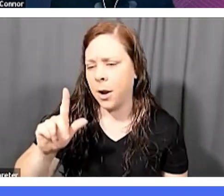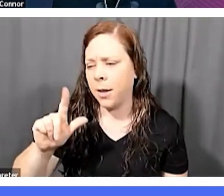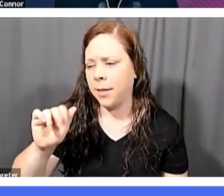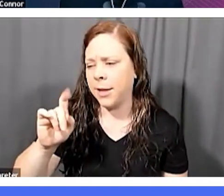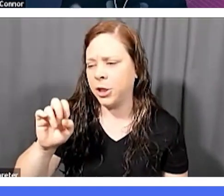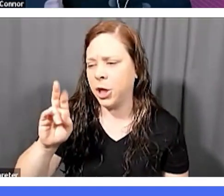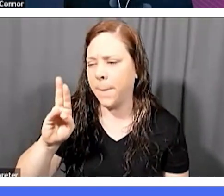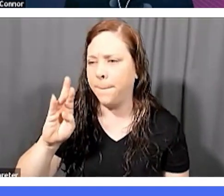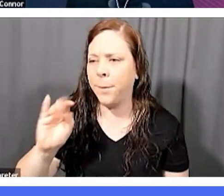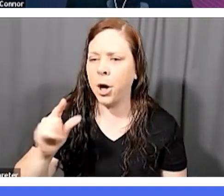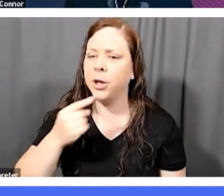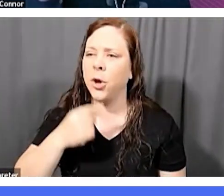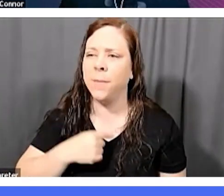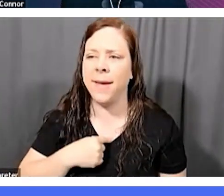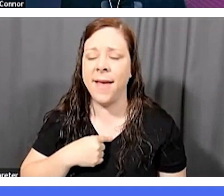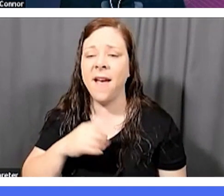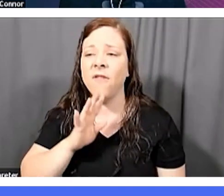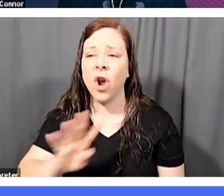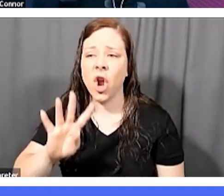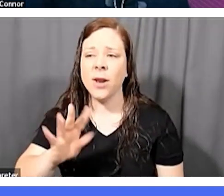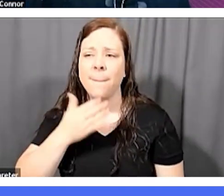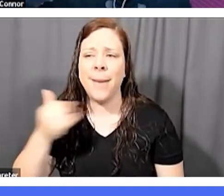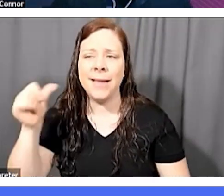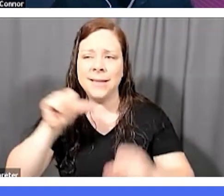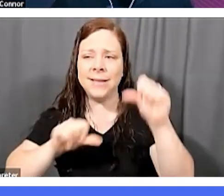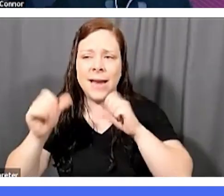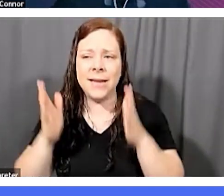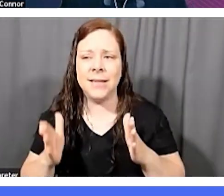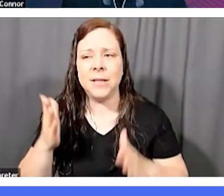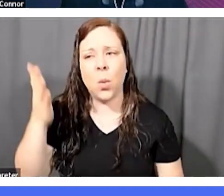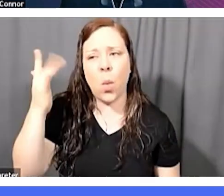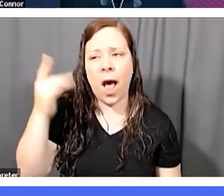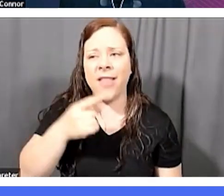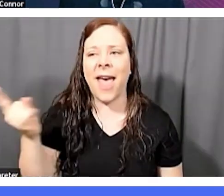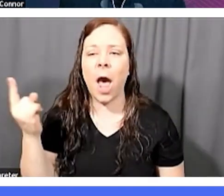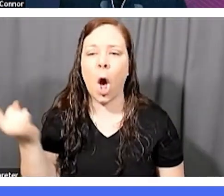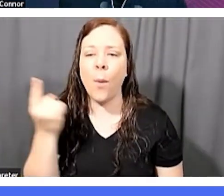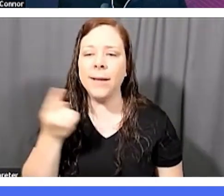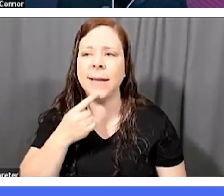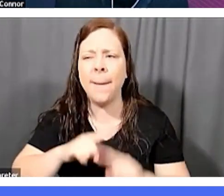because they always say, but why? But why? But why? They're just curious individuals.